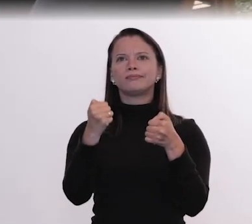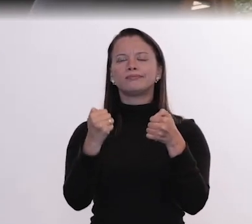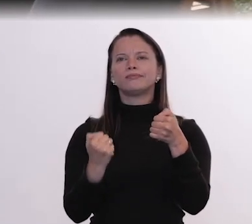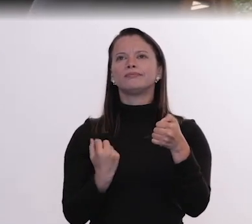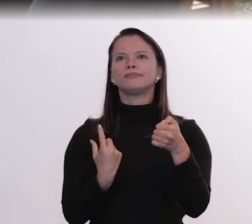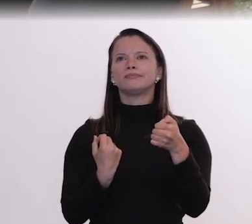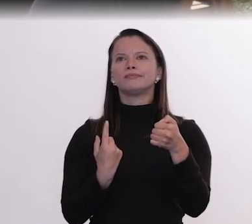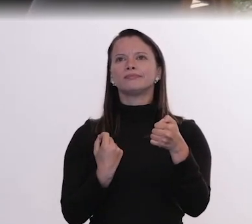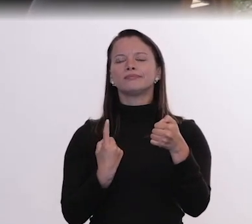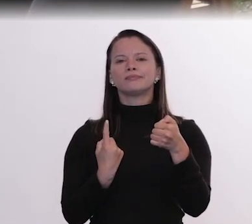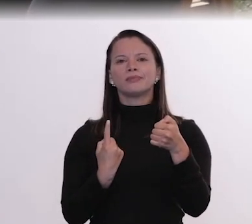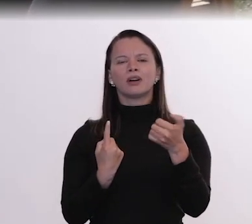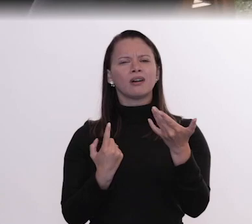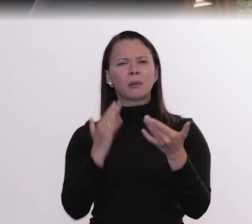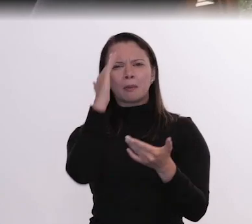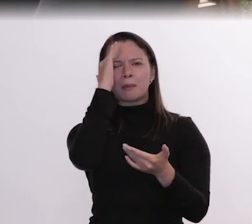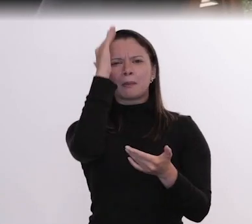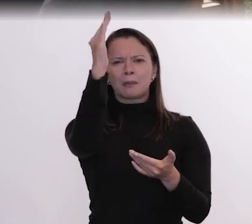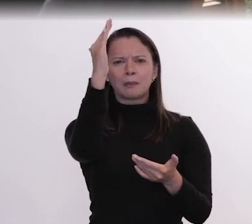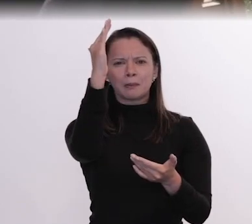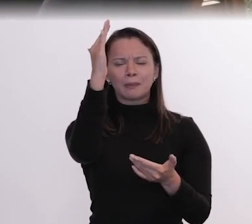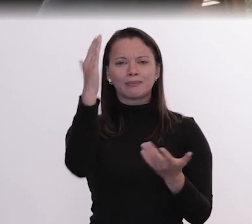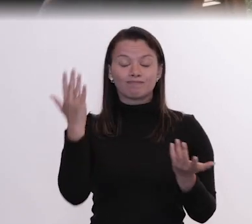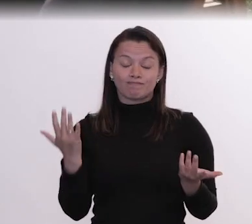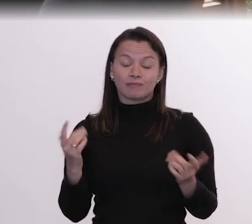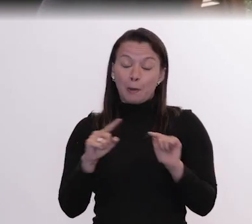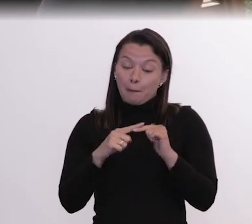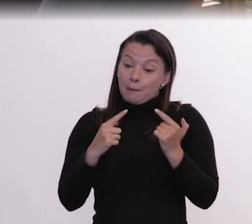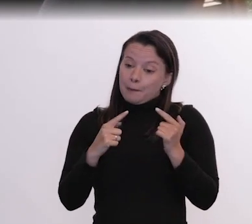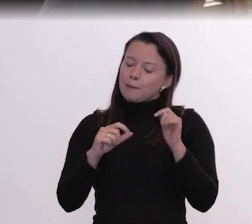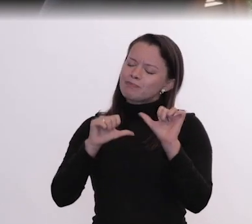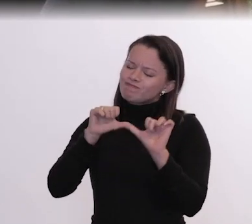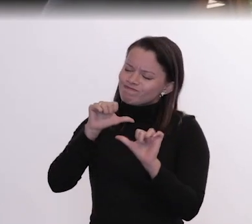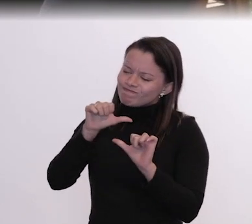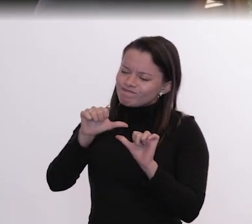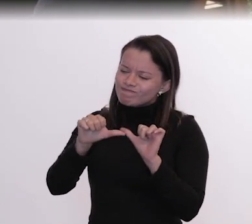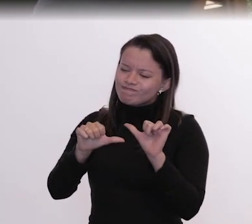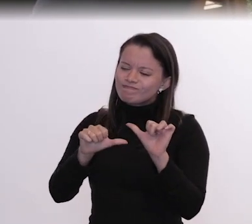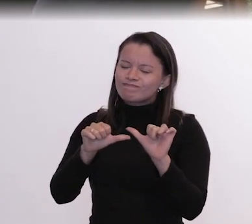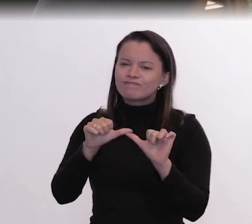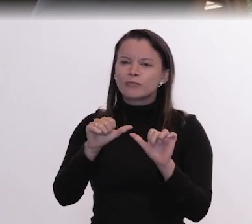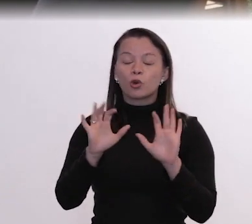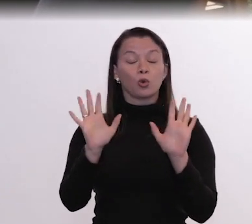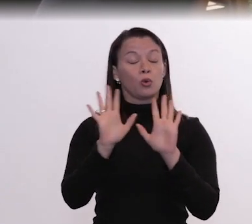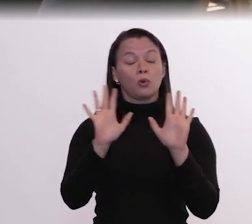and any cultural change takes a long time, because I don’t mean that people who like,